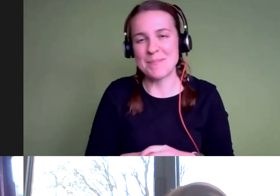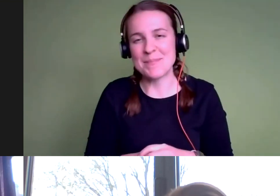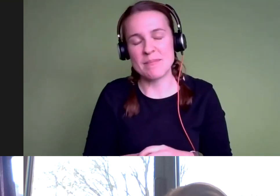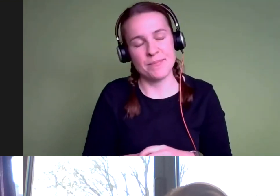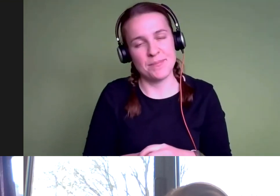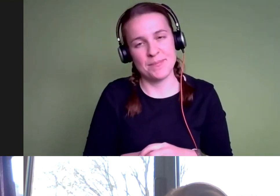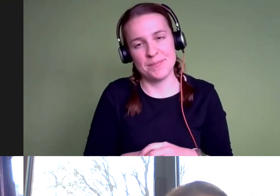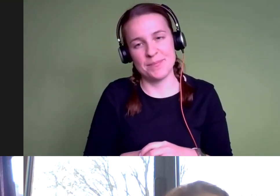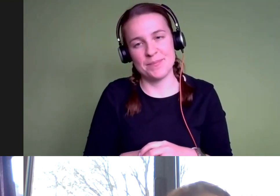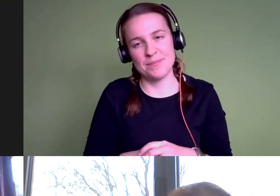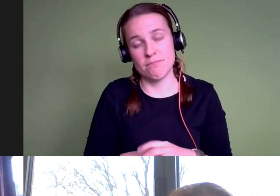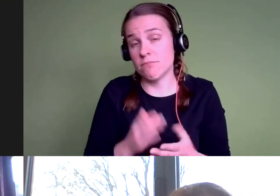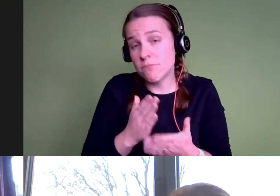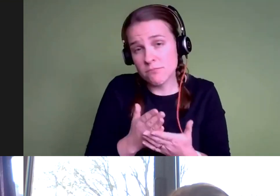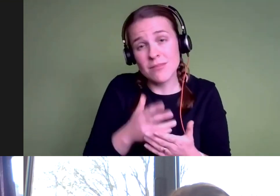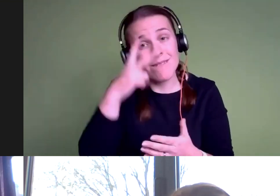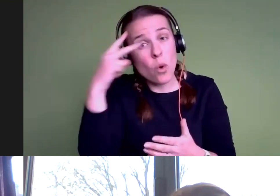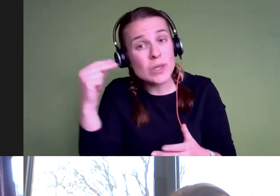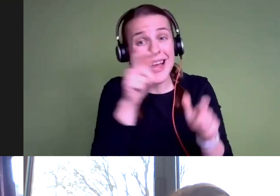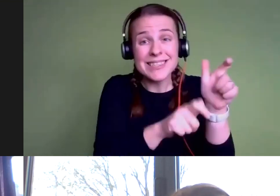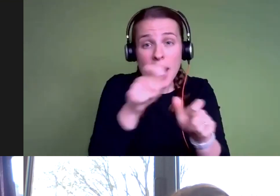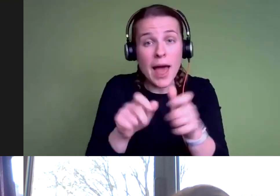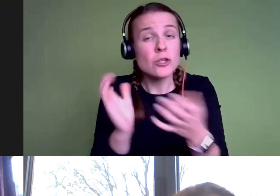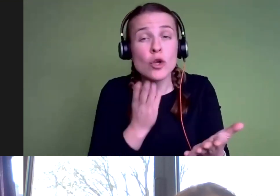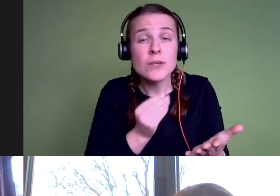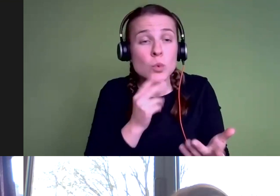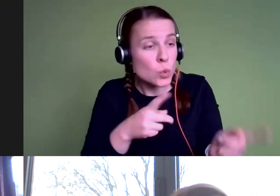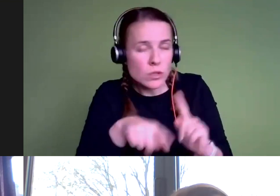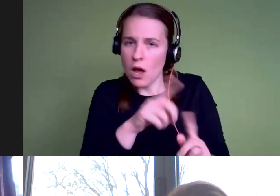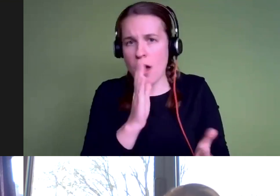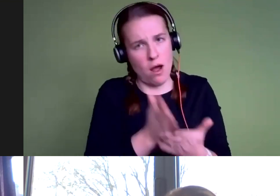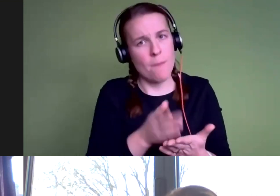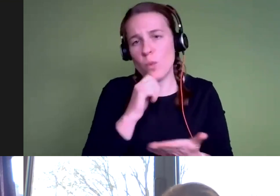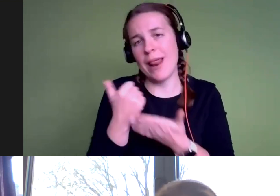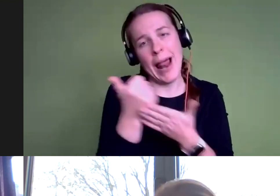so we can deliver green care to everybody and get everybody engaged in it.